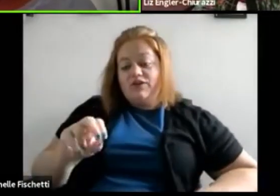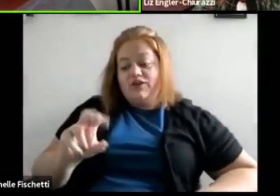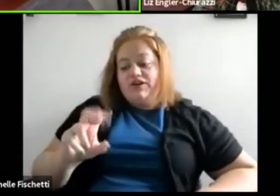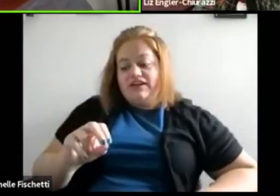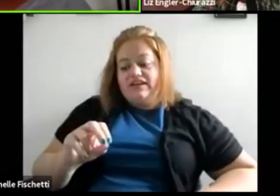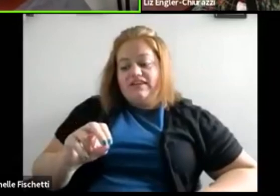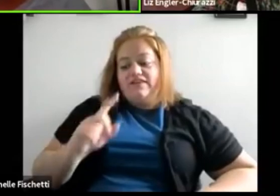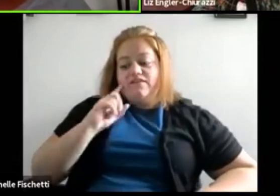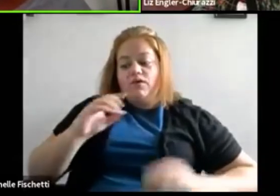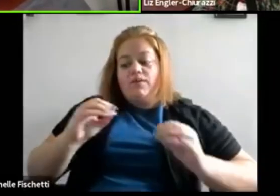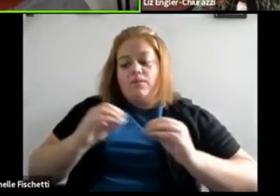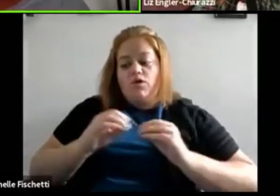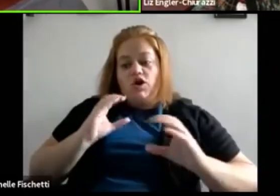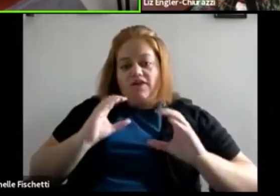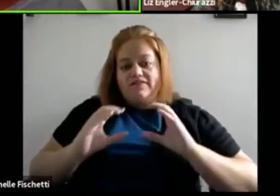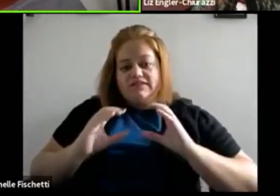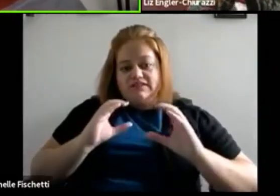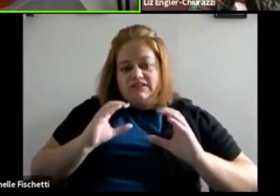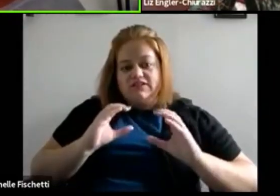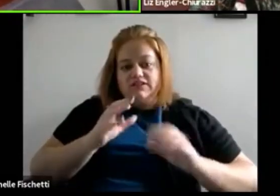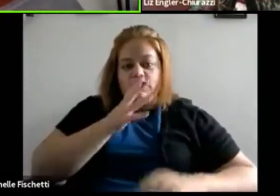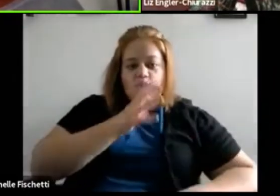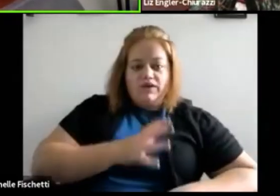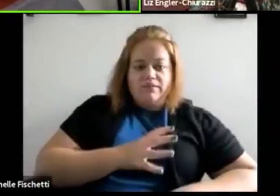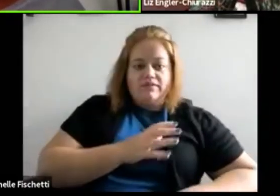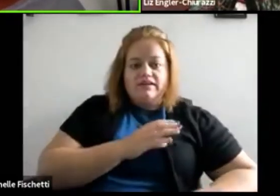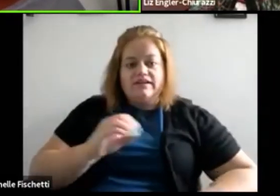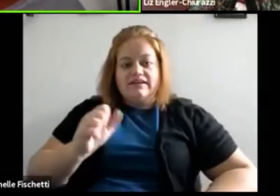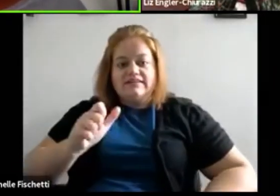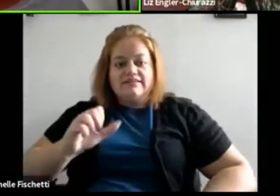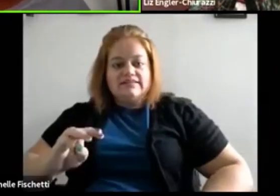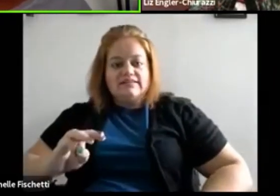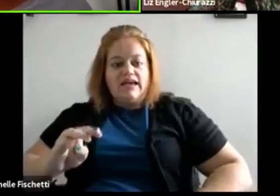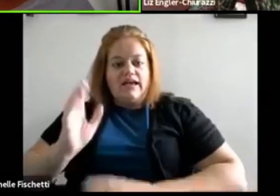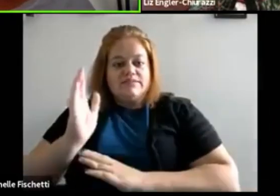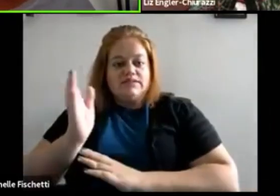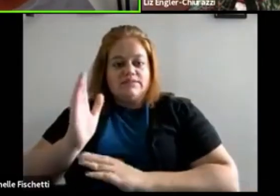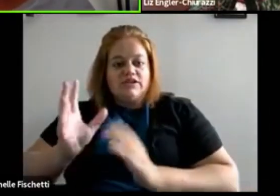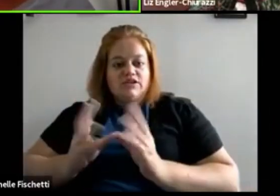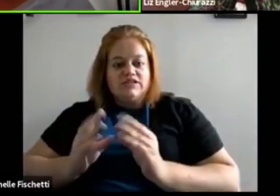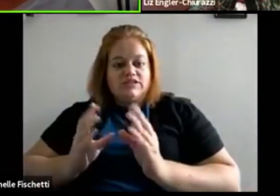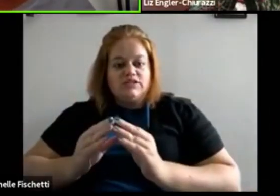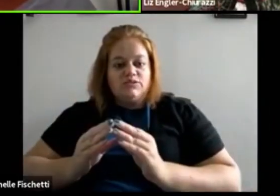conversations in our Women in STEM speaker series. We have some very excited